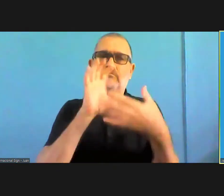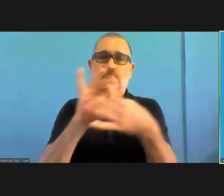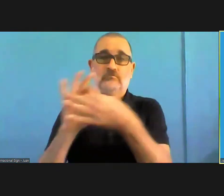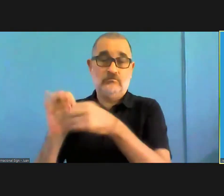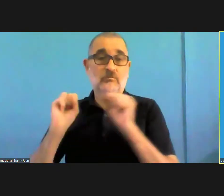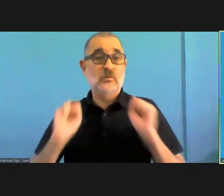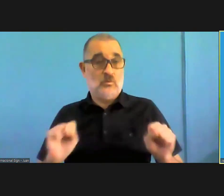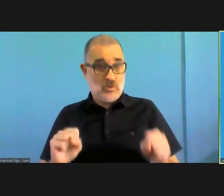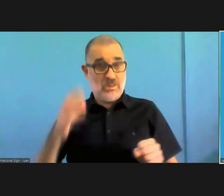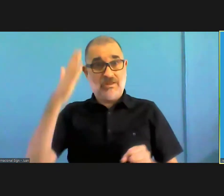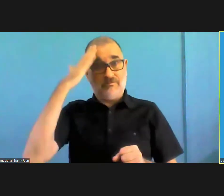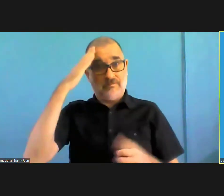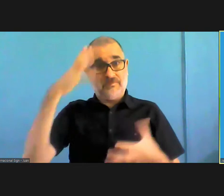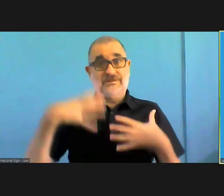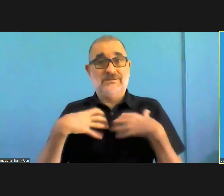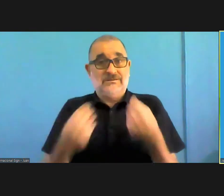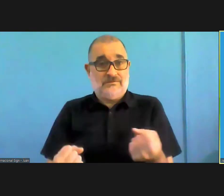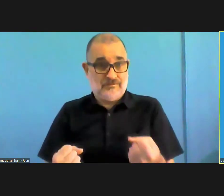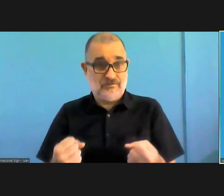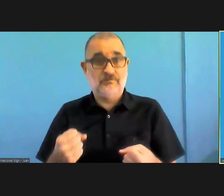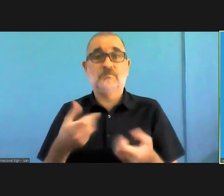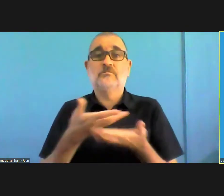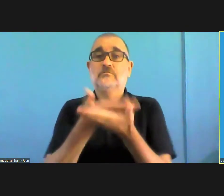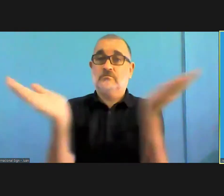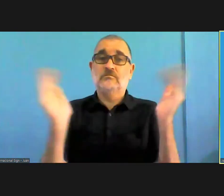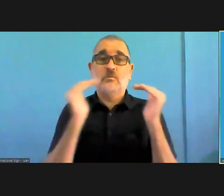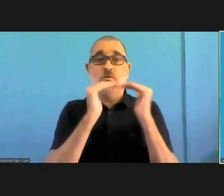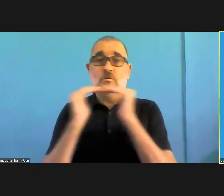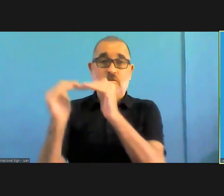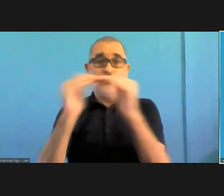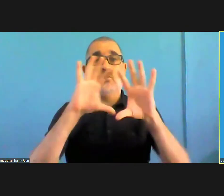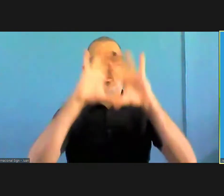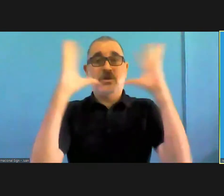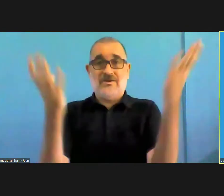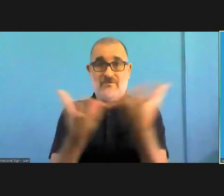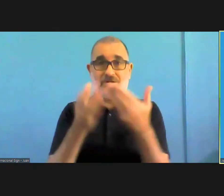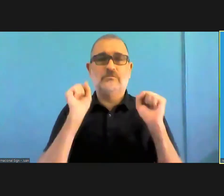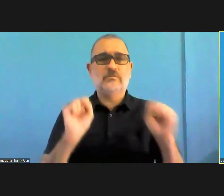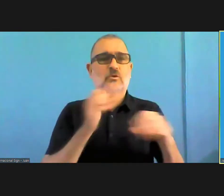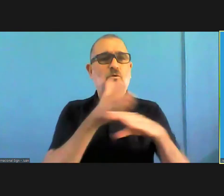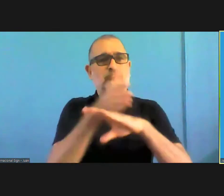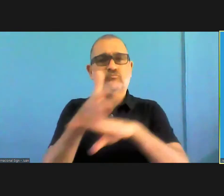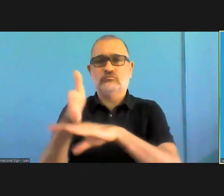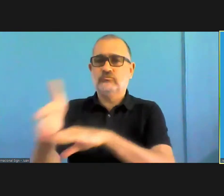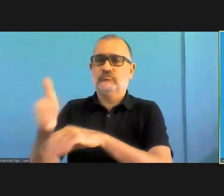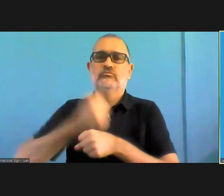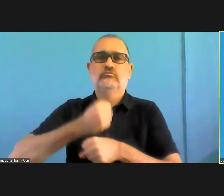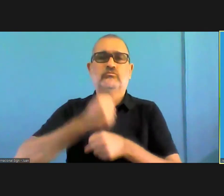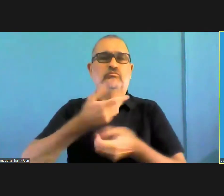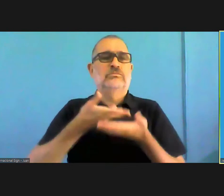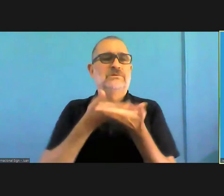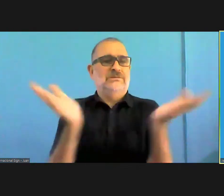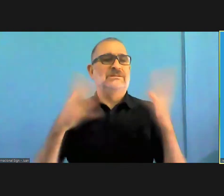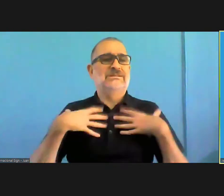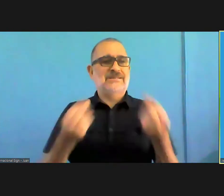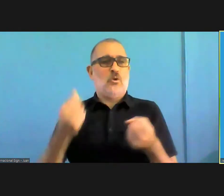But also to individual examine community health services. There is a need for us to develop the capacities, in terms of adaptability and